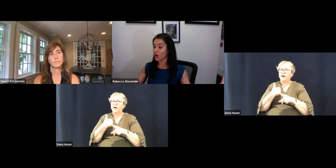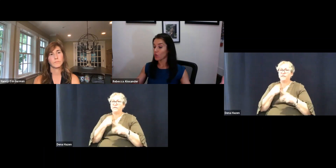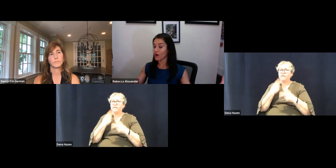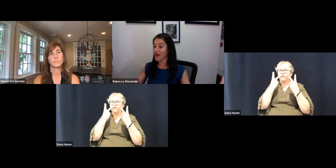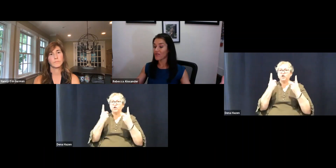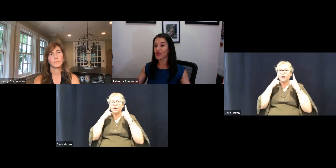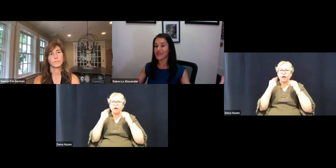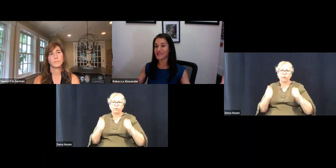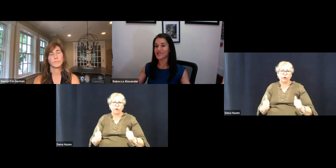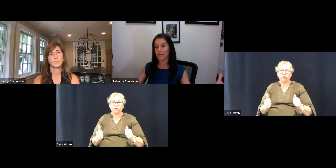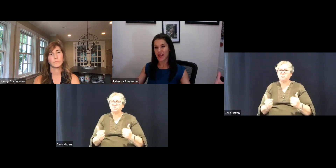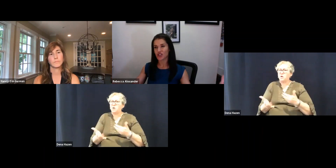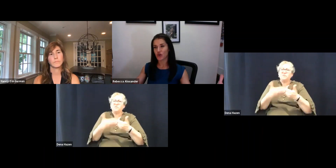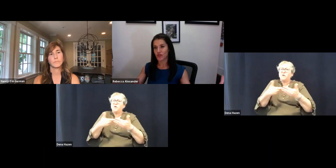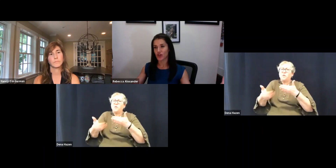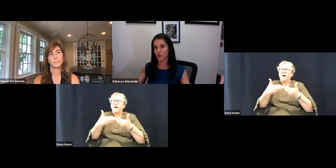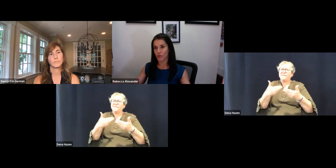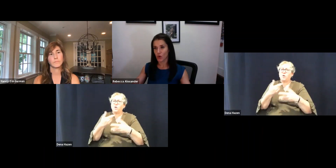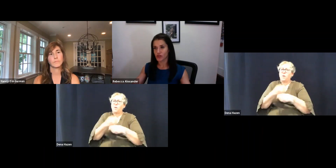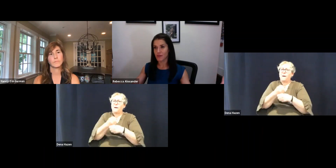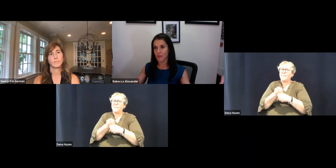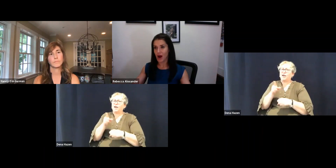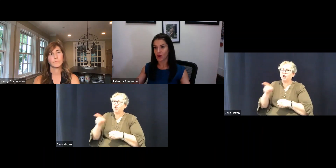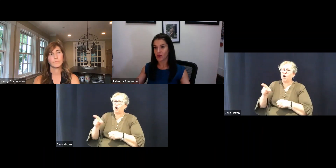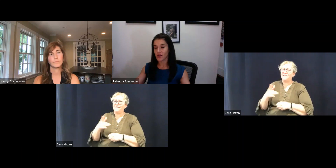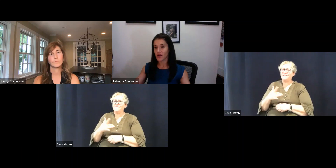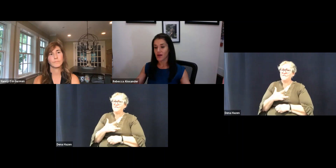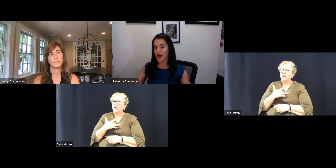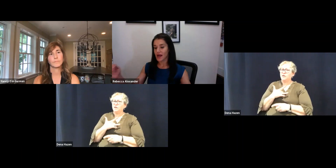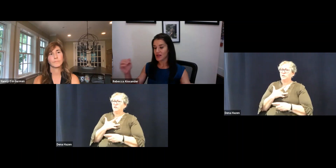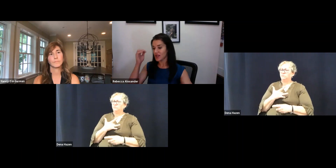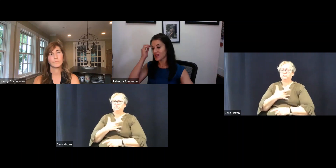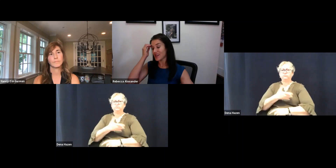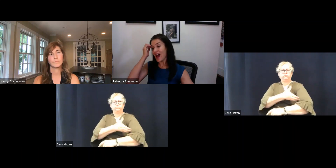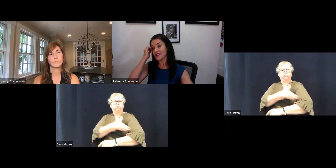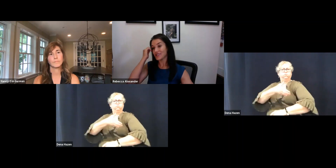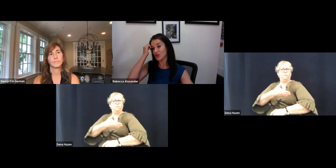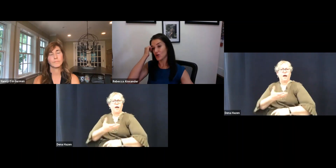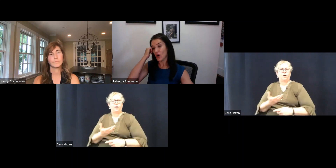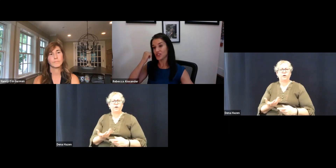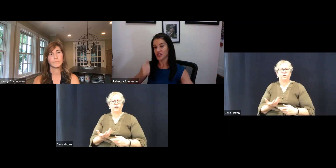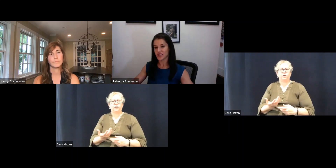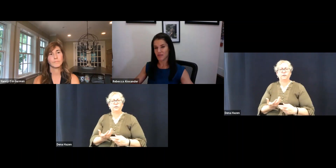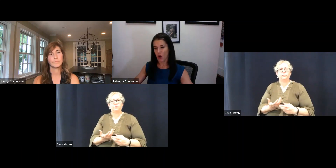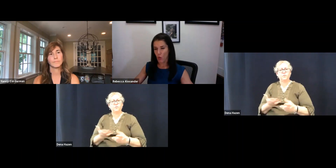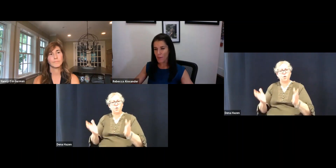Or whatever it is it makes her feel most empowered. And I think that asking her questions about what